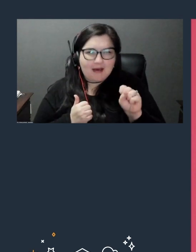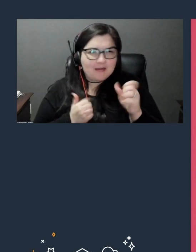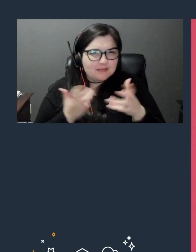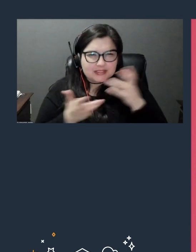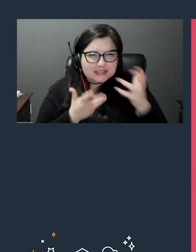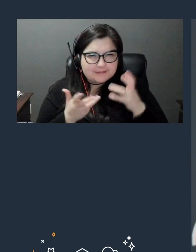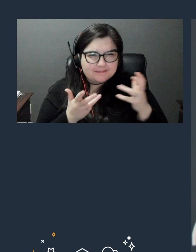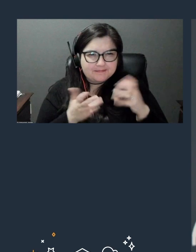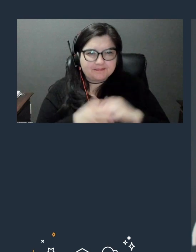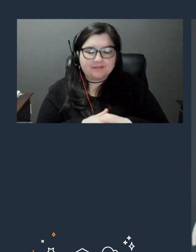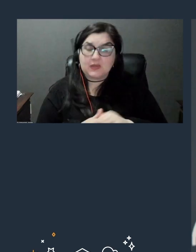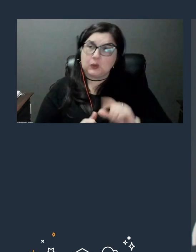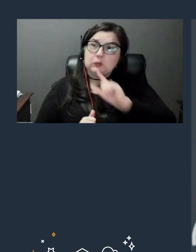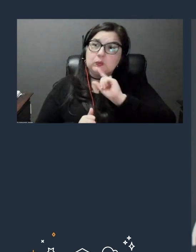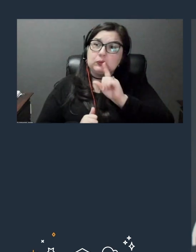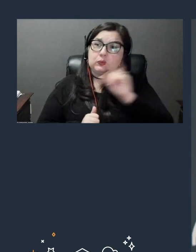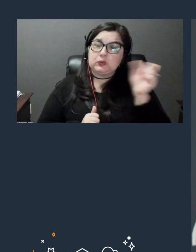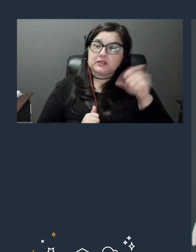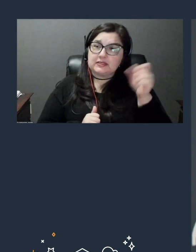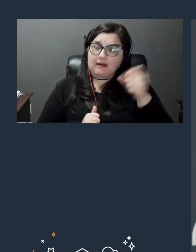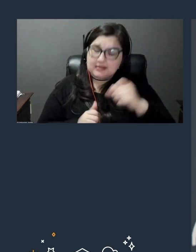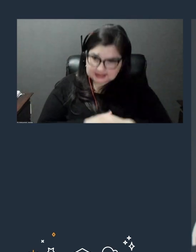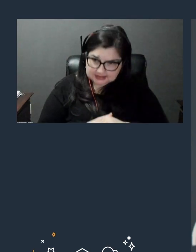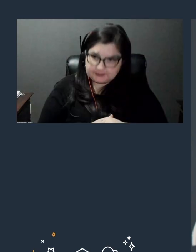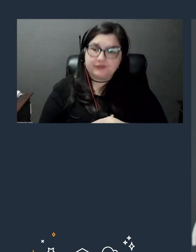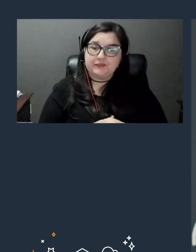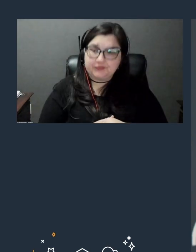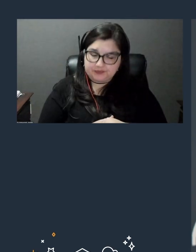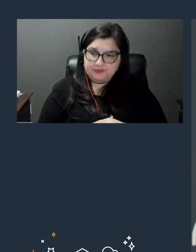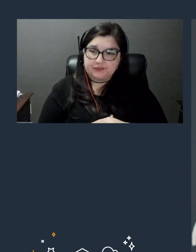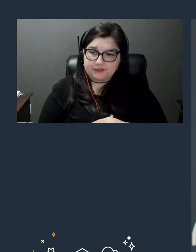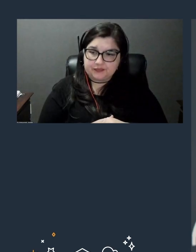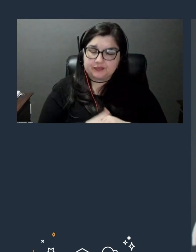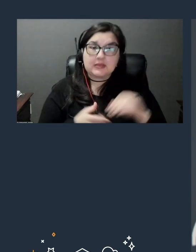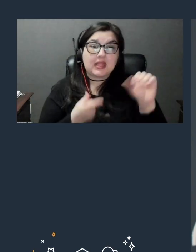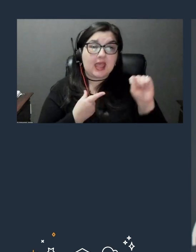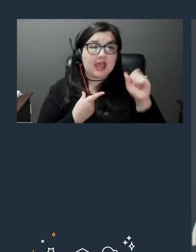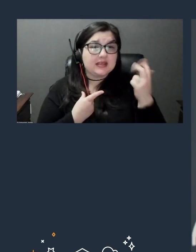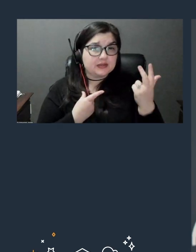Sure. Yeah. So S3 is designed for 11 line sub durability.